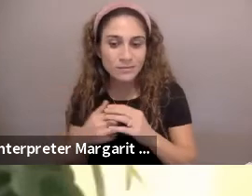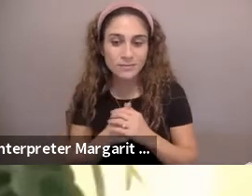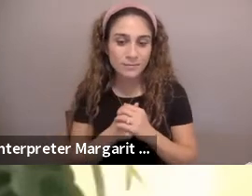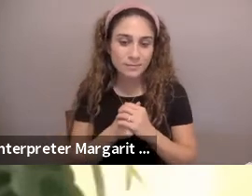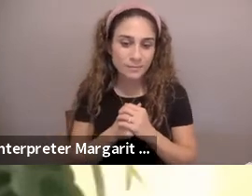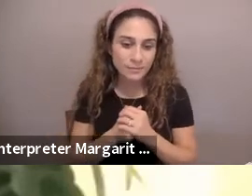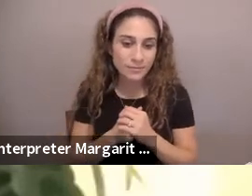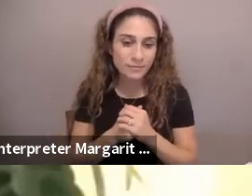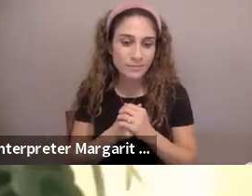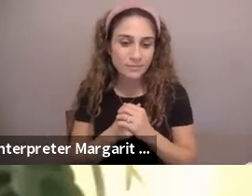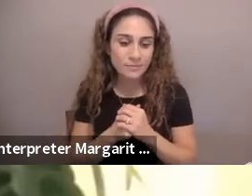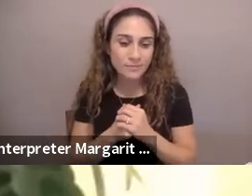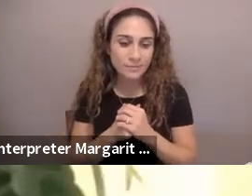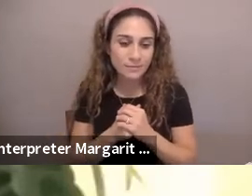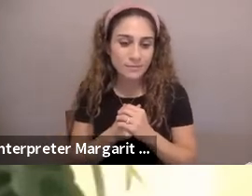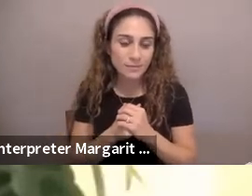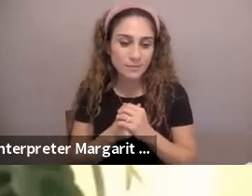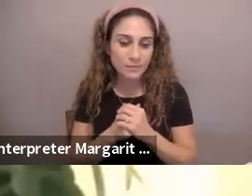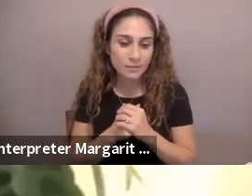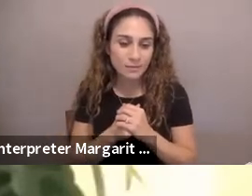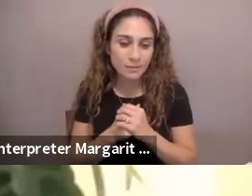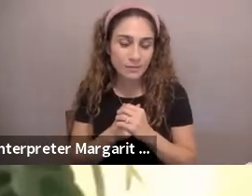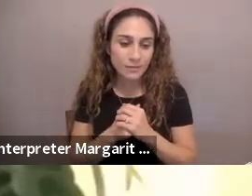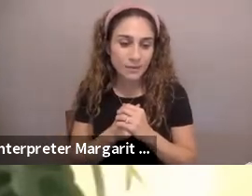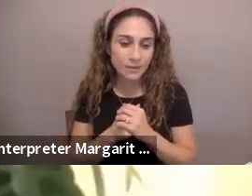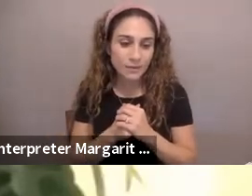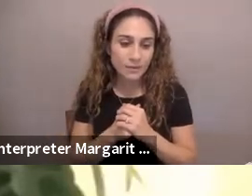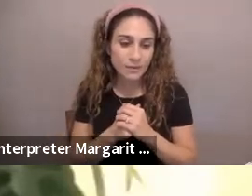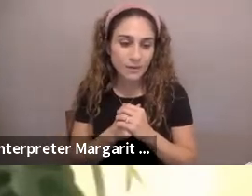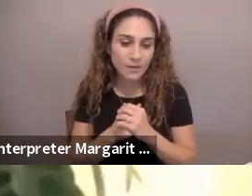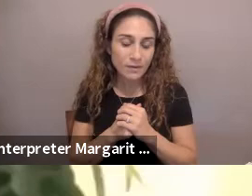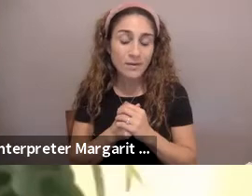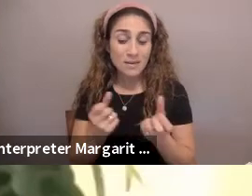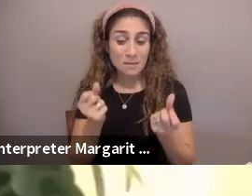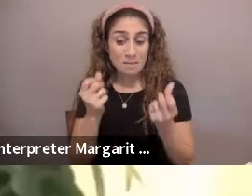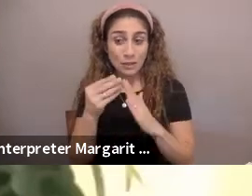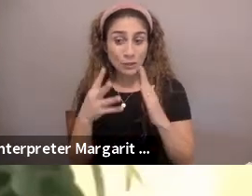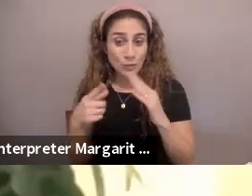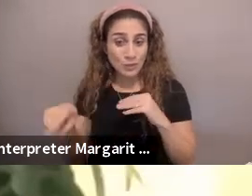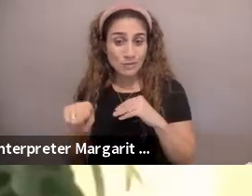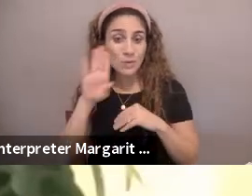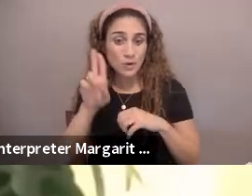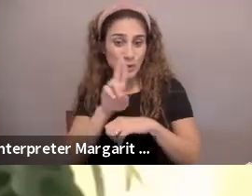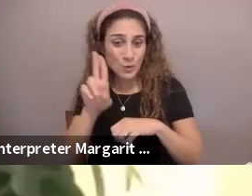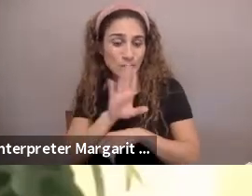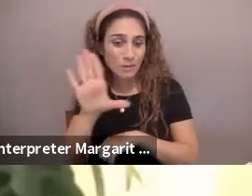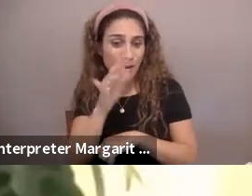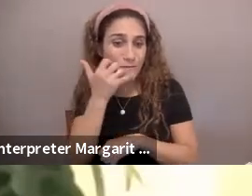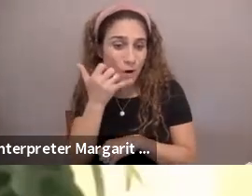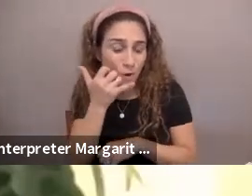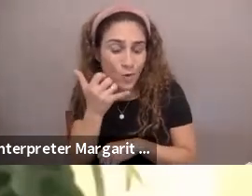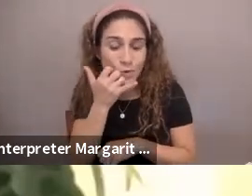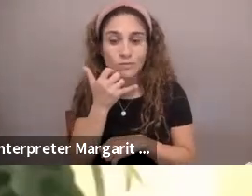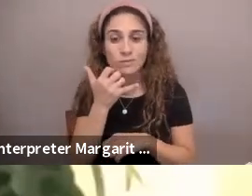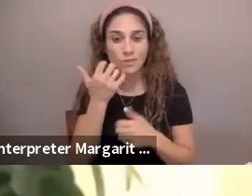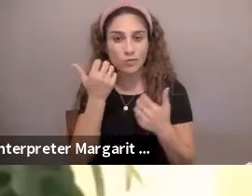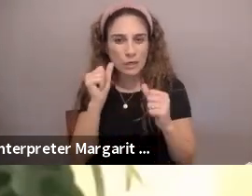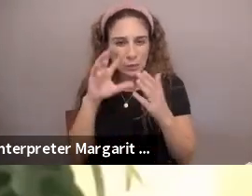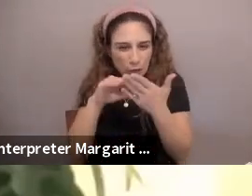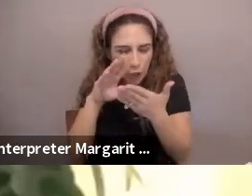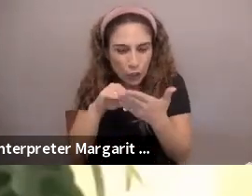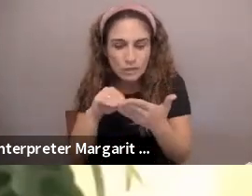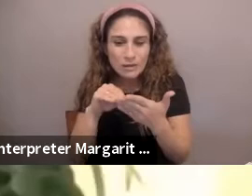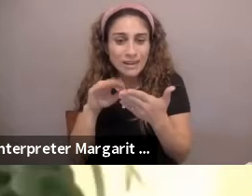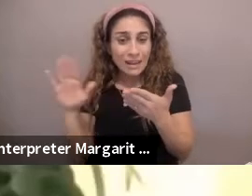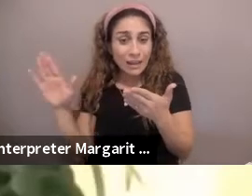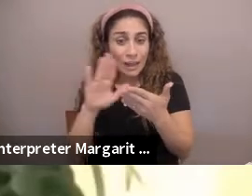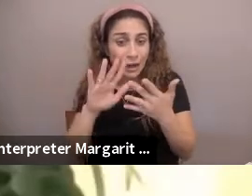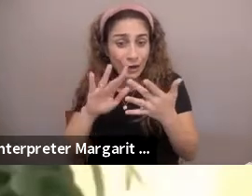Which can make it difficult to absorb all that information. Many had a spotty internet and limit their ability to be involved completely